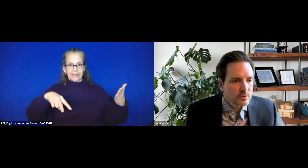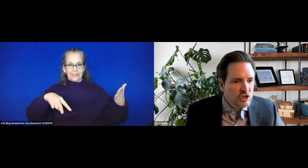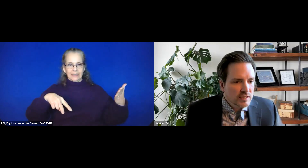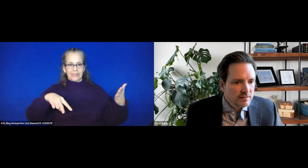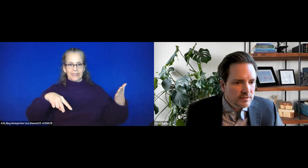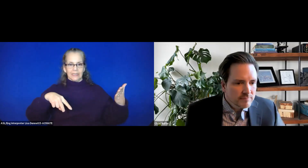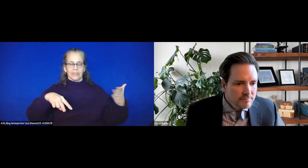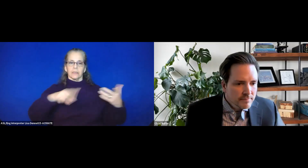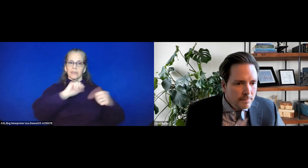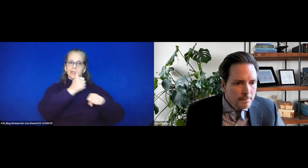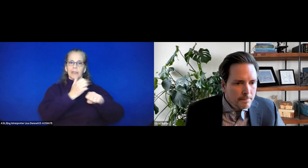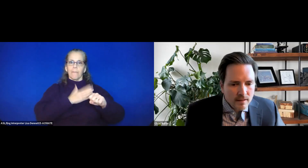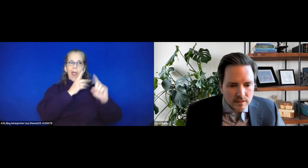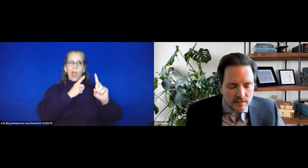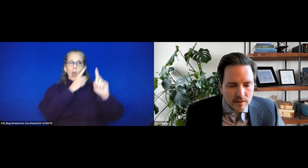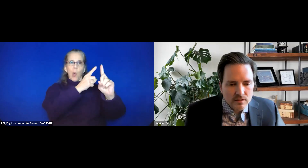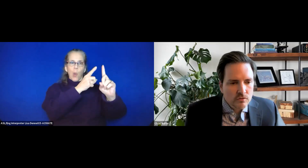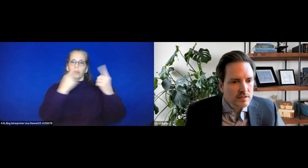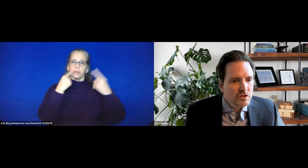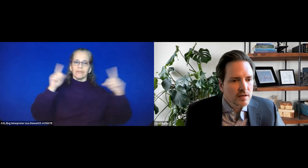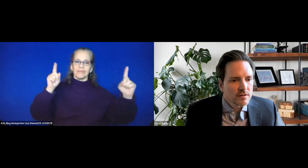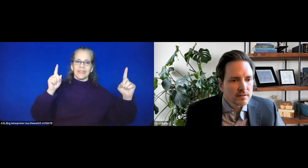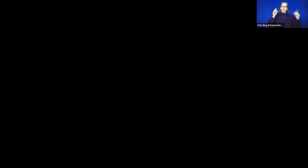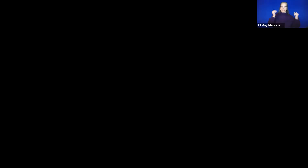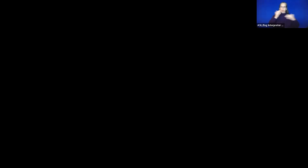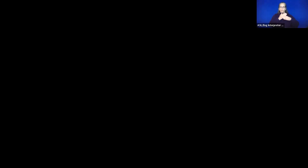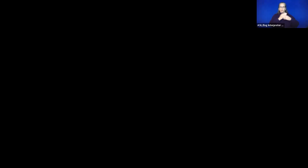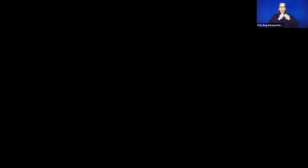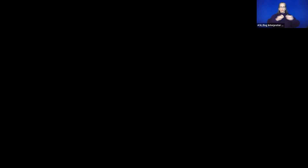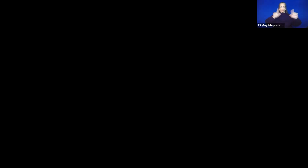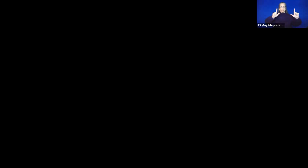achieve. Let me get my screen shared.